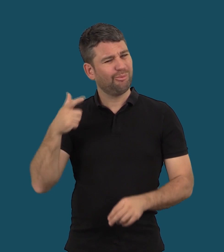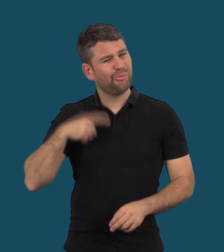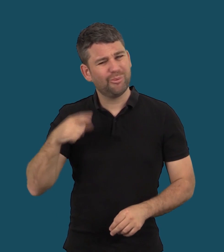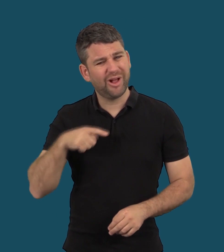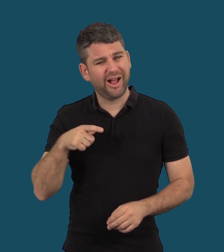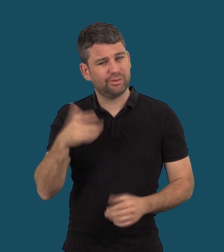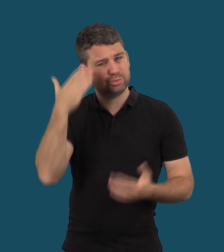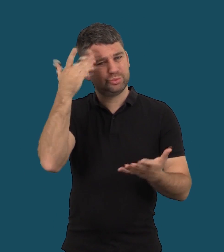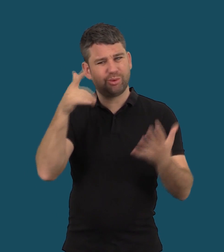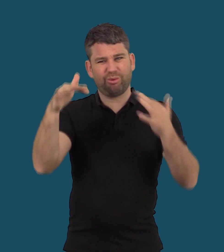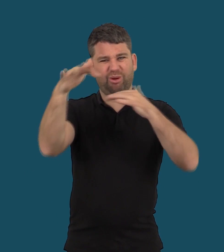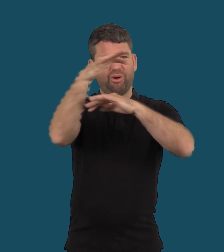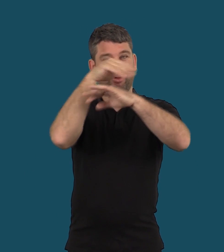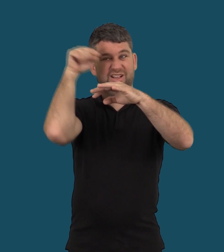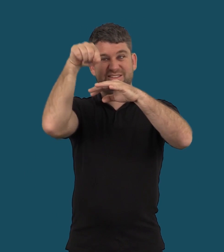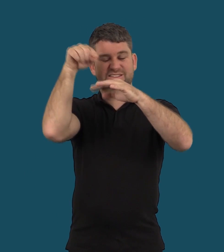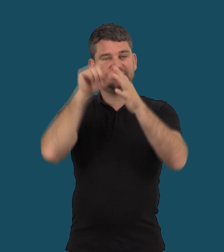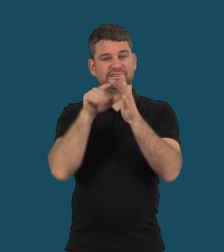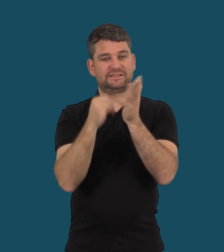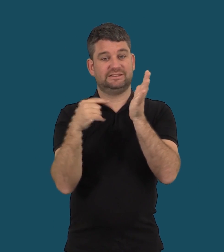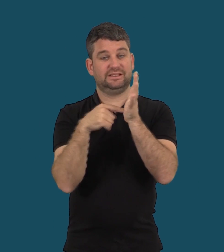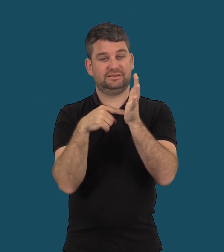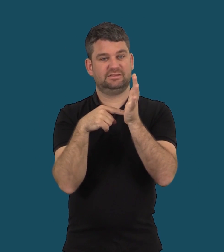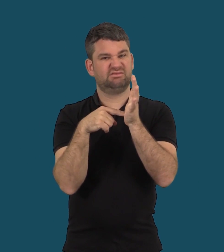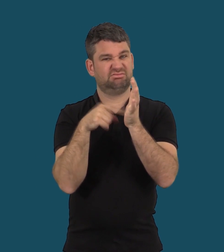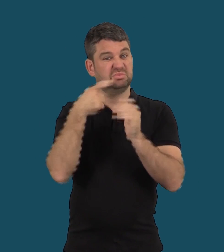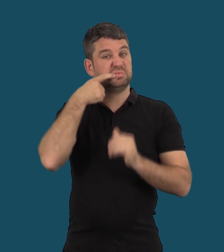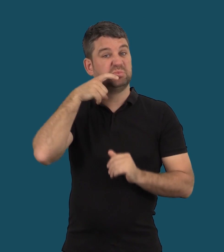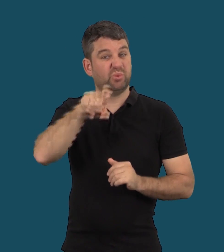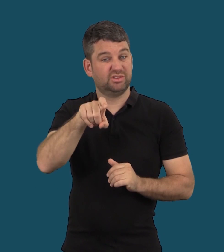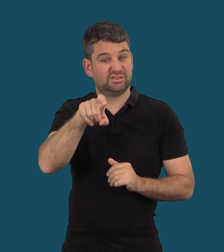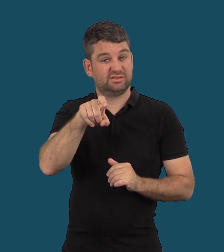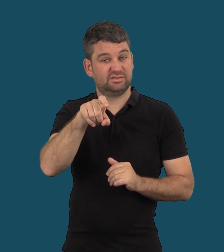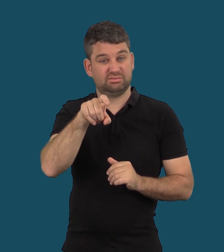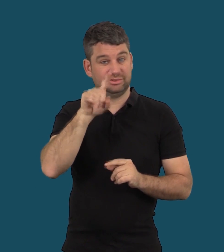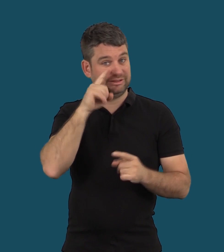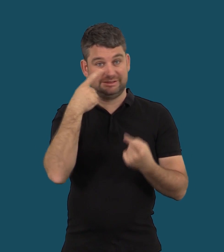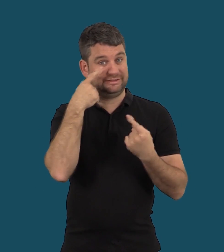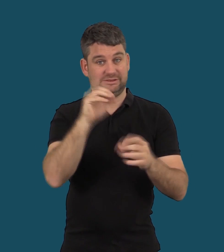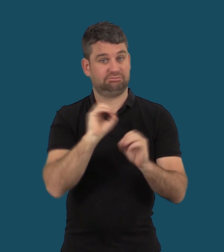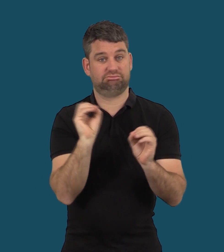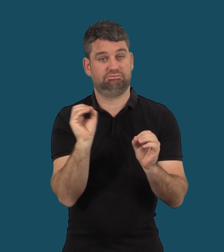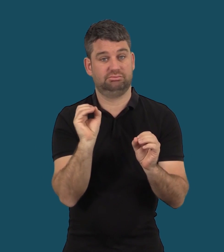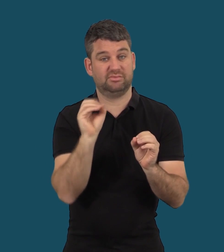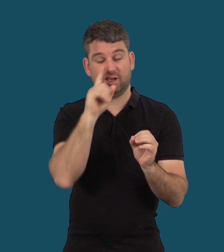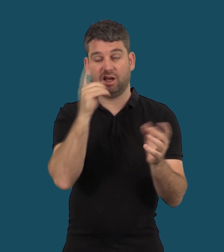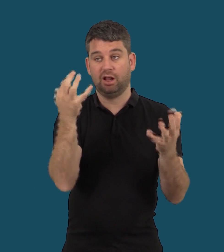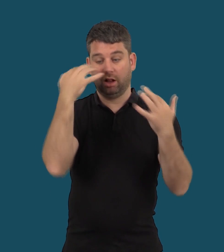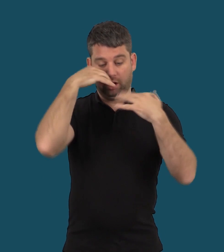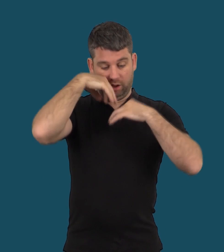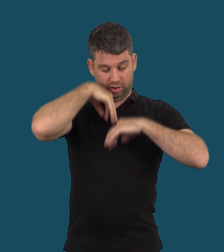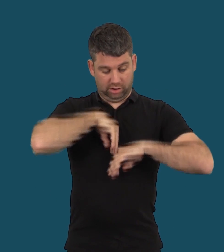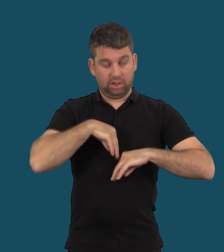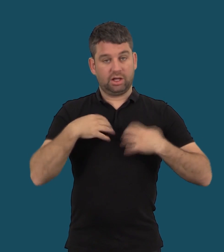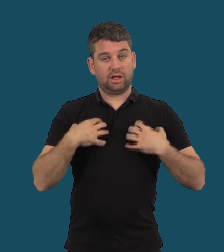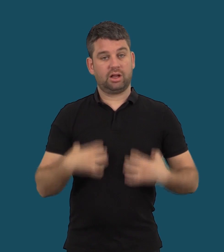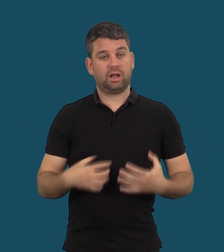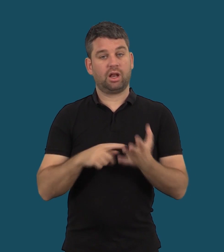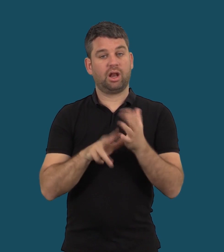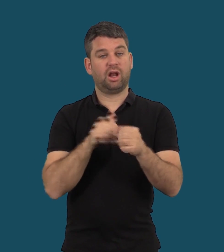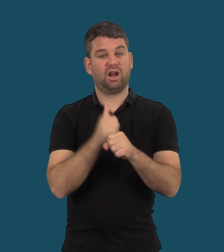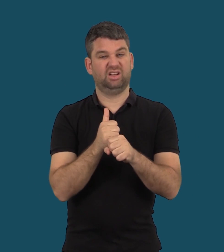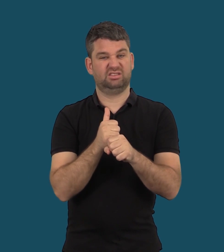Invisible asbestos fibres may be in the air and you could breath them into your lungs.